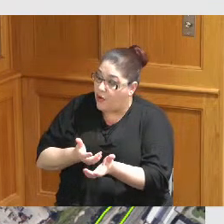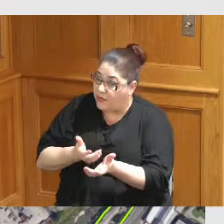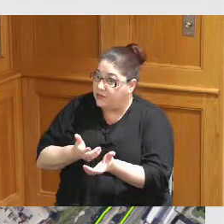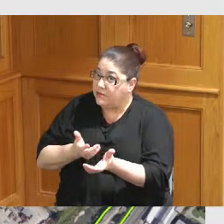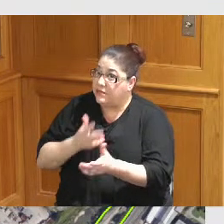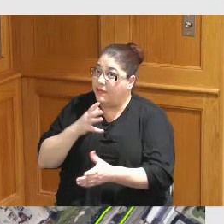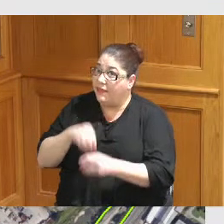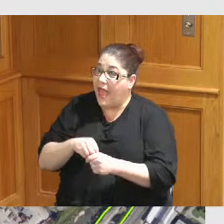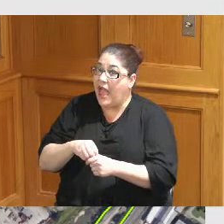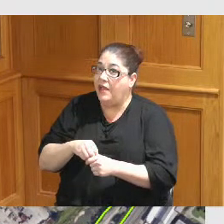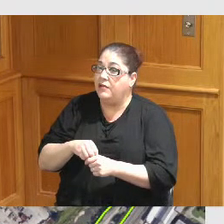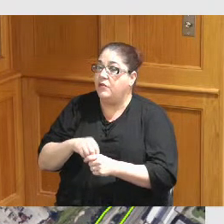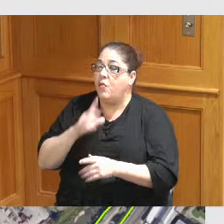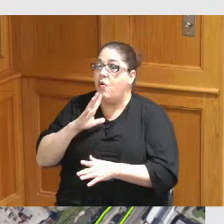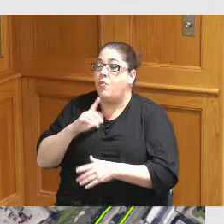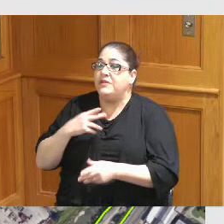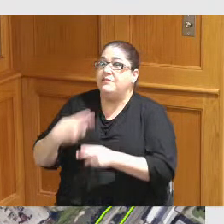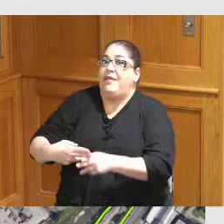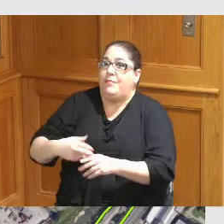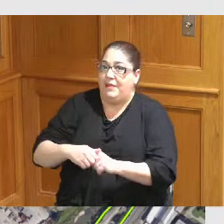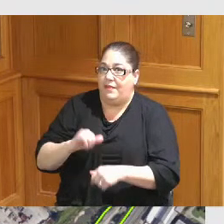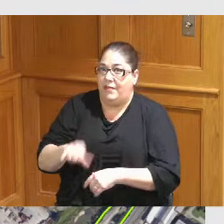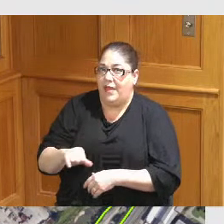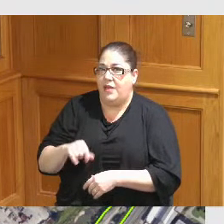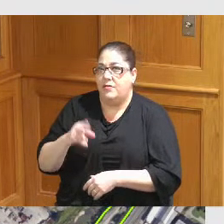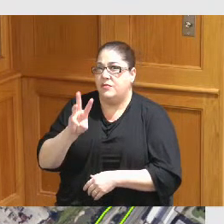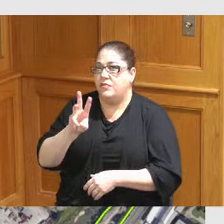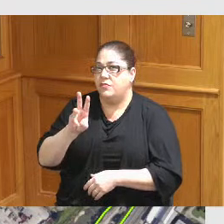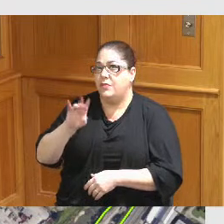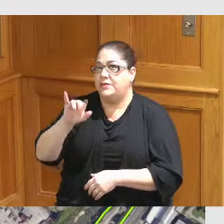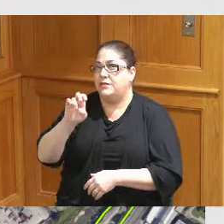was implicated and all that but you remember in Winton Hills in particular there was a lot